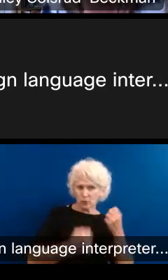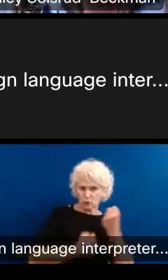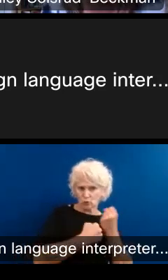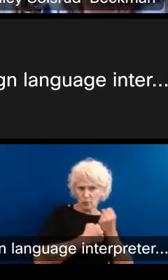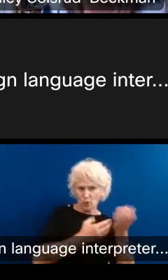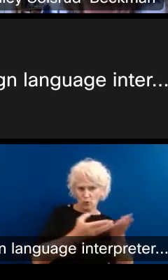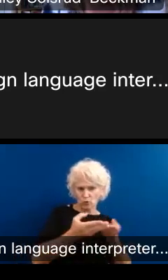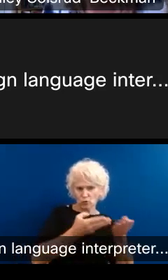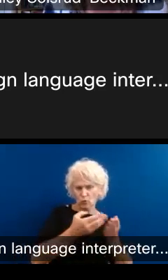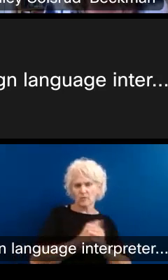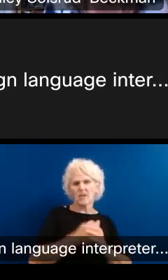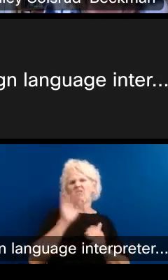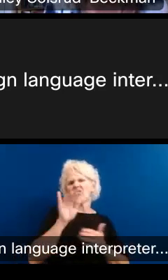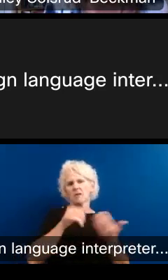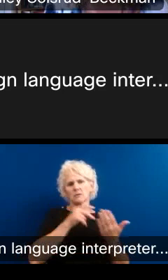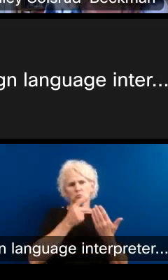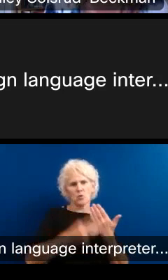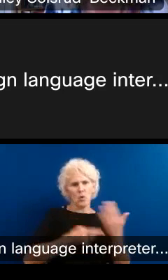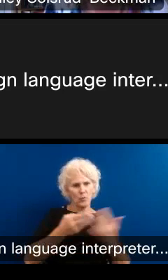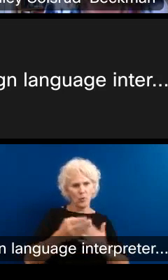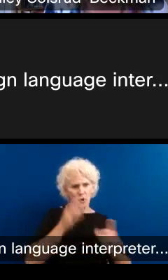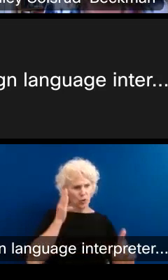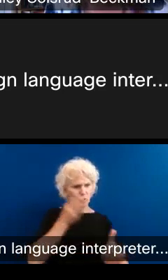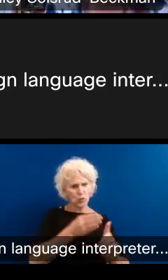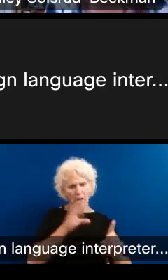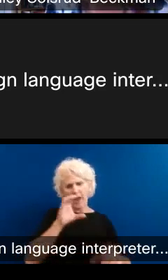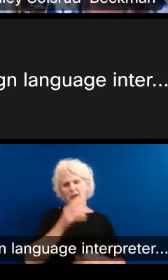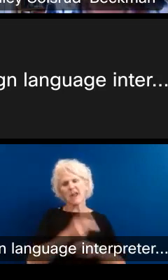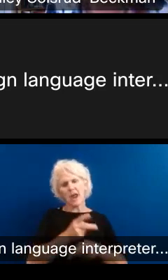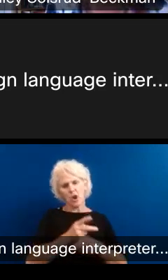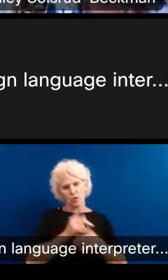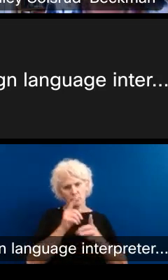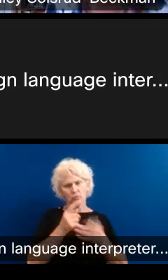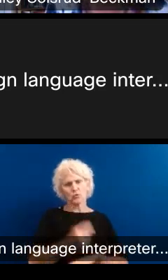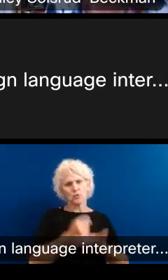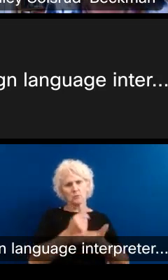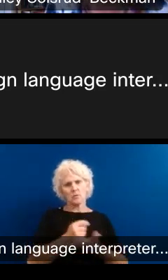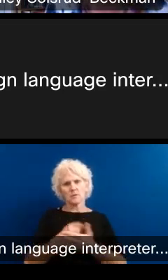which is a program through our direct care and treatment. Early Intensive Developmental